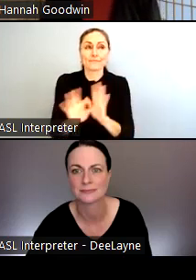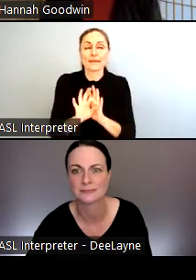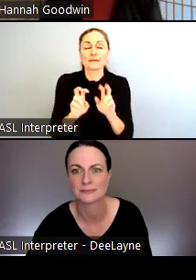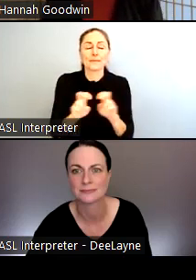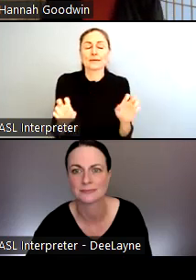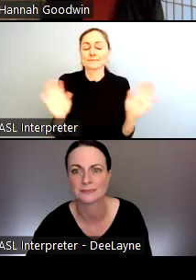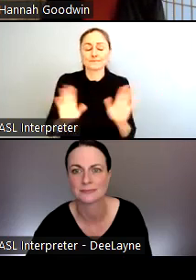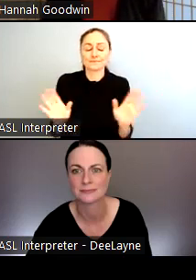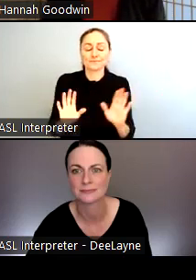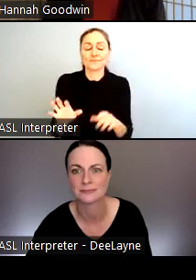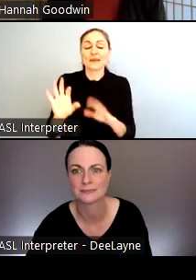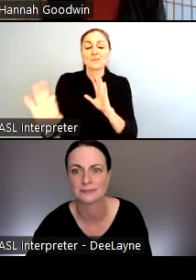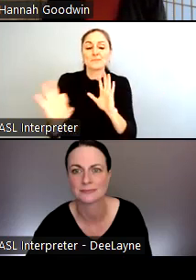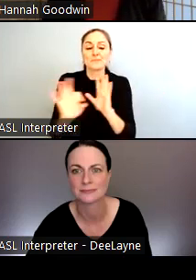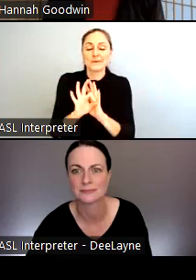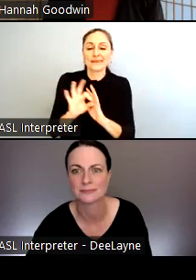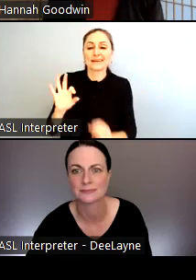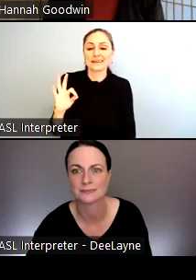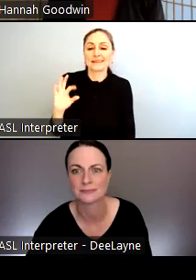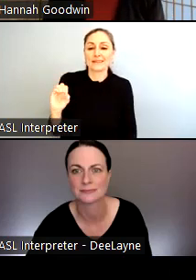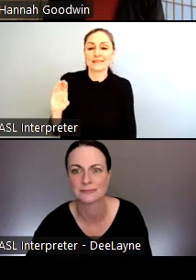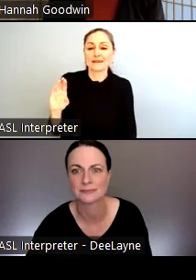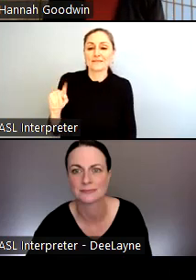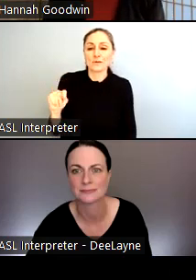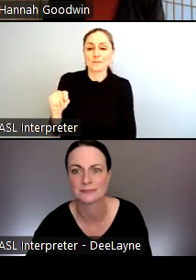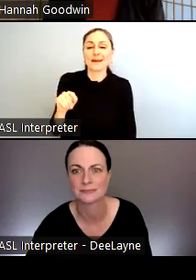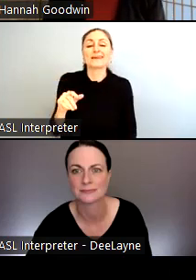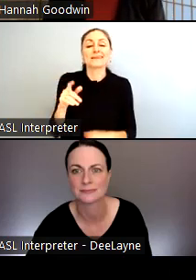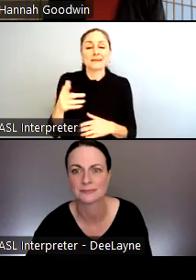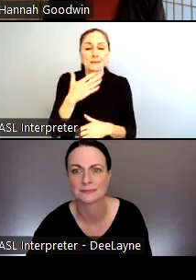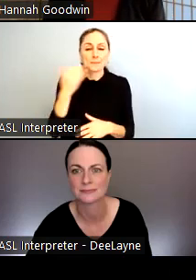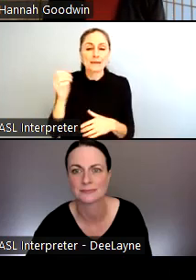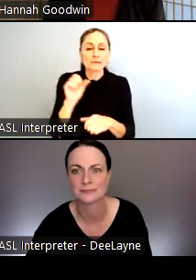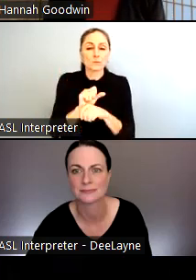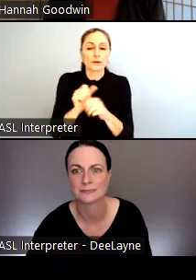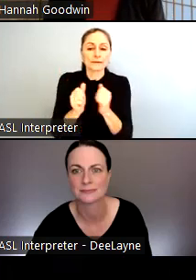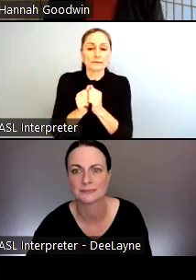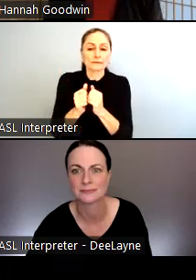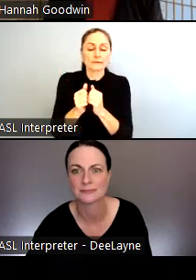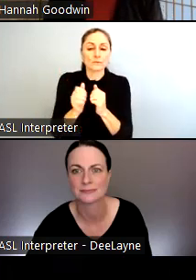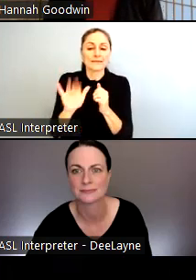Choose the format that you feel best works with that particular topic.